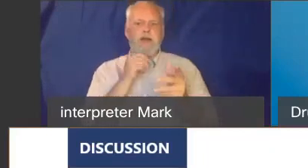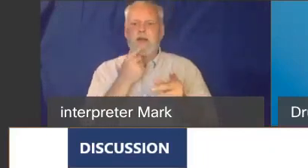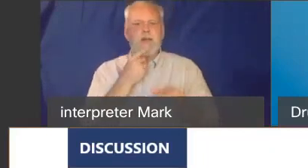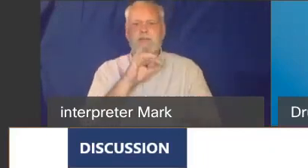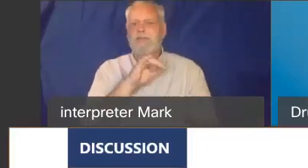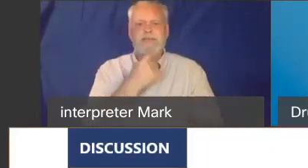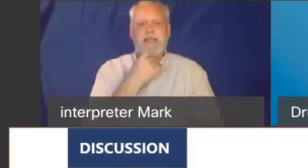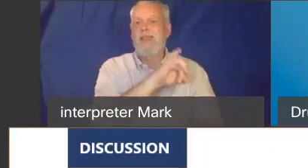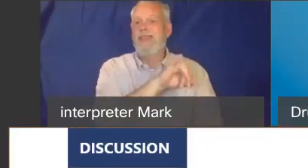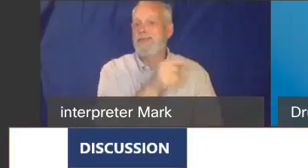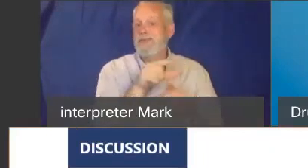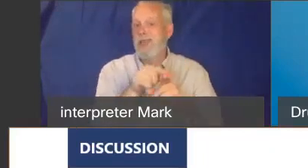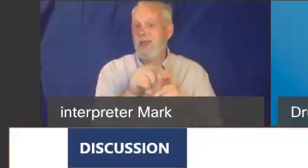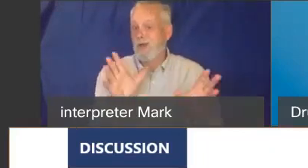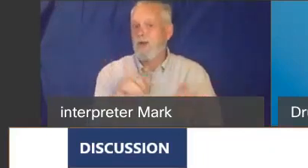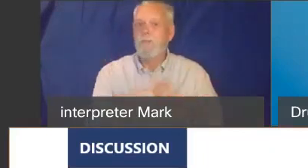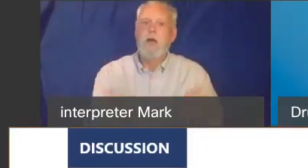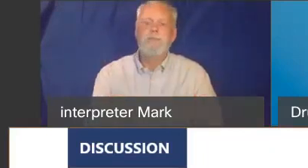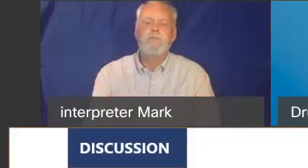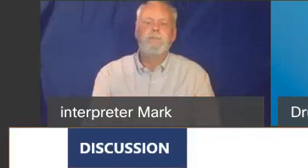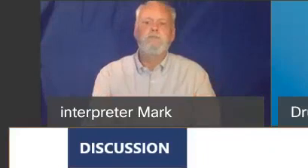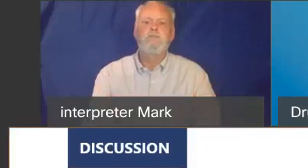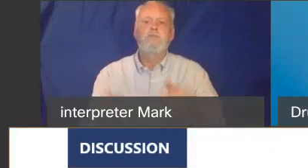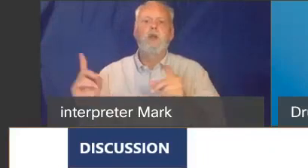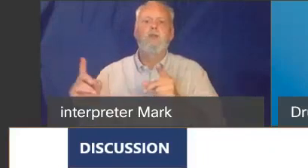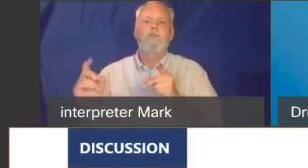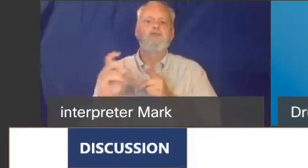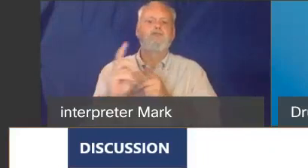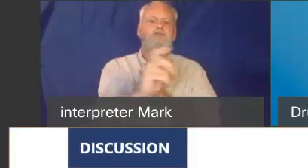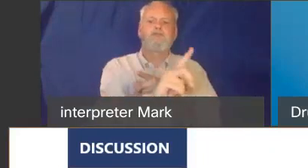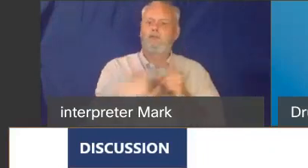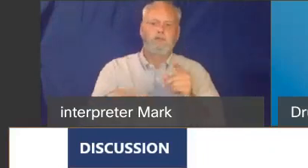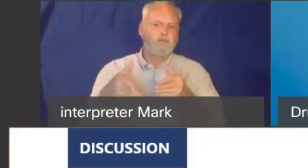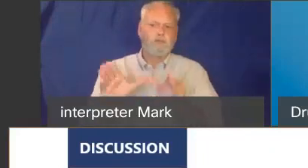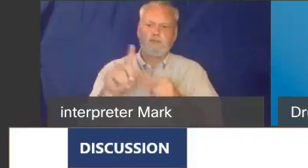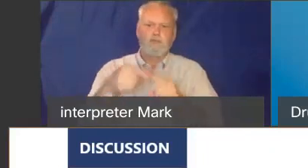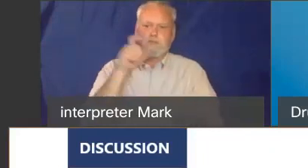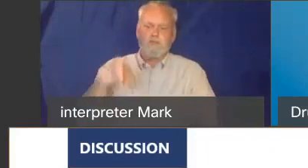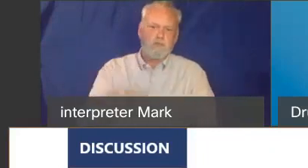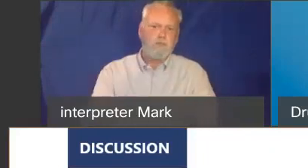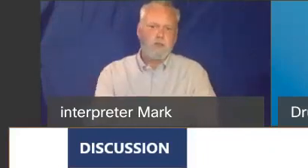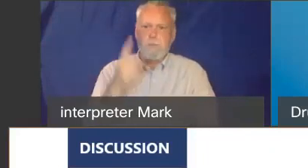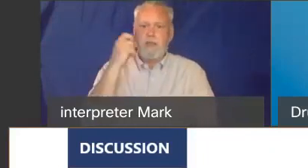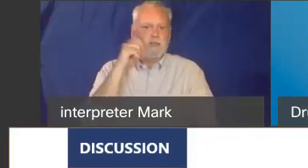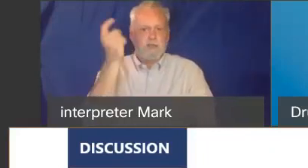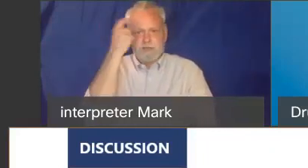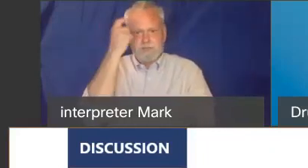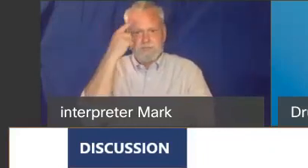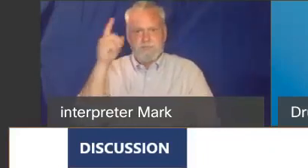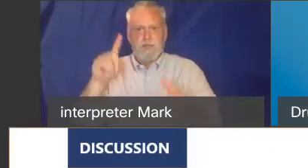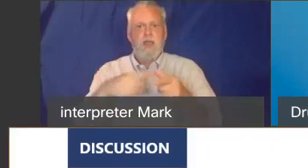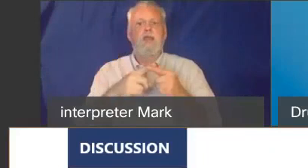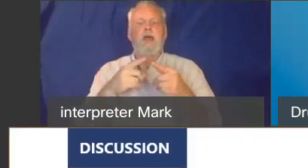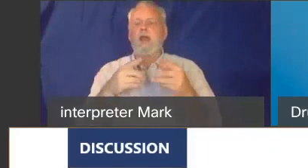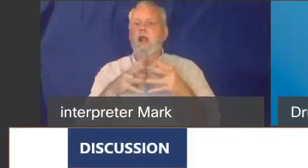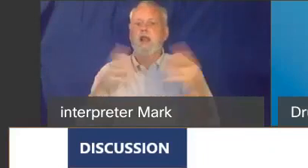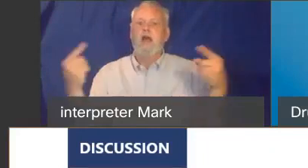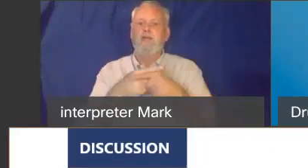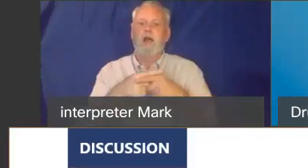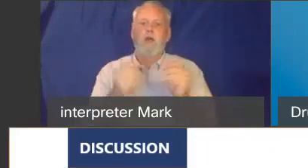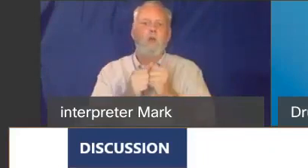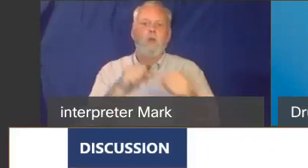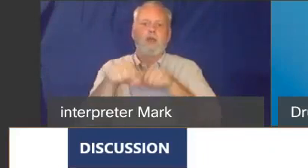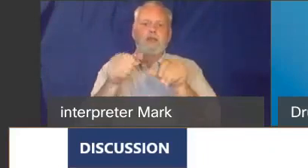Um, but, uh, walking across the street when they're not supposed to just because it doesn't make any sense, and then causing a lot of conflict with that with cyclists that are trying to get through.